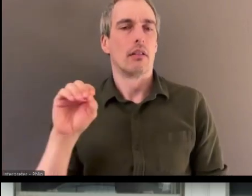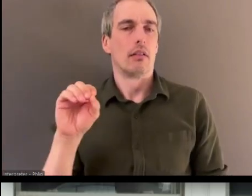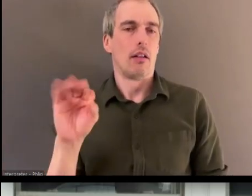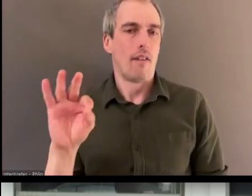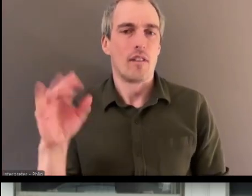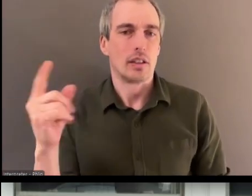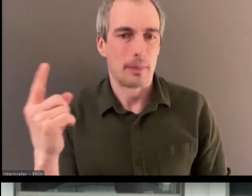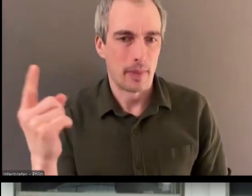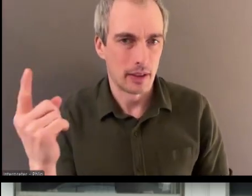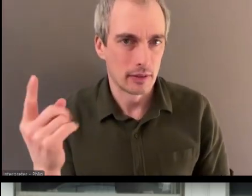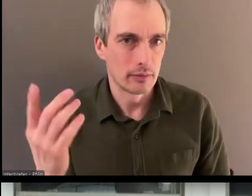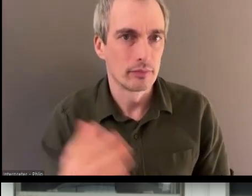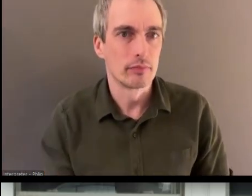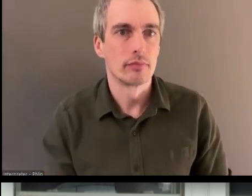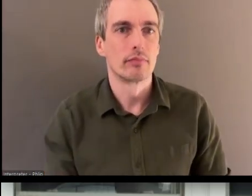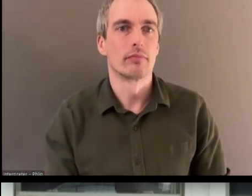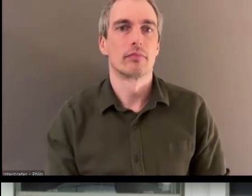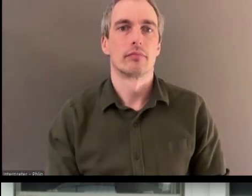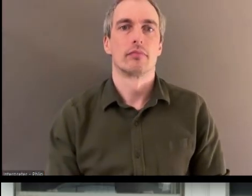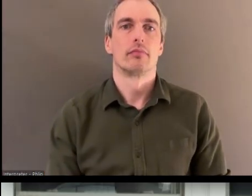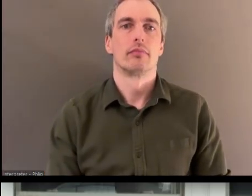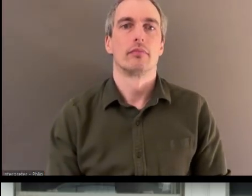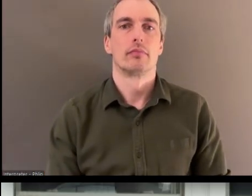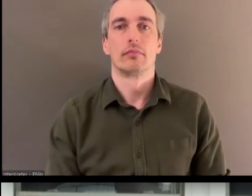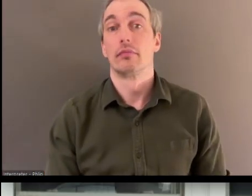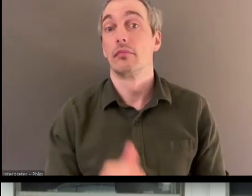So how do you say link in visual language? Anybody?